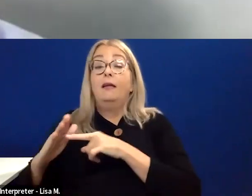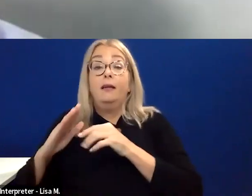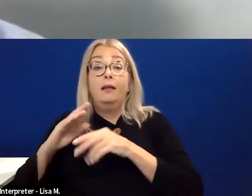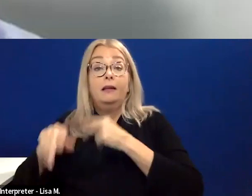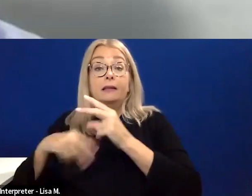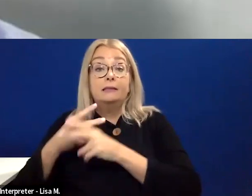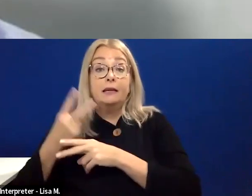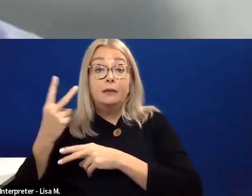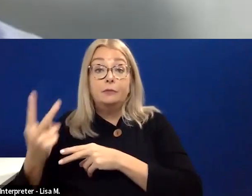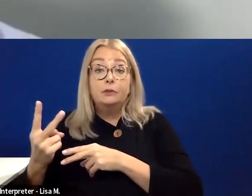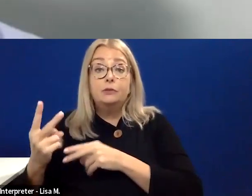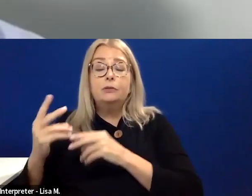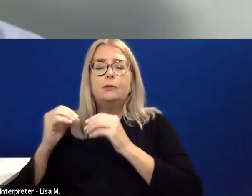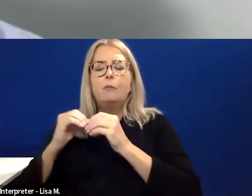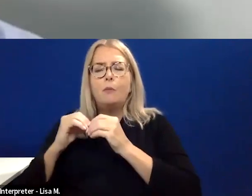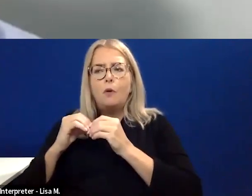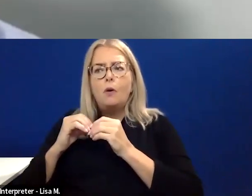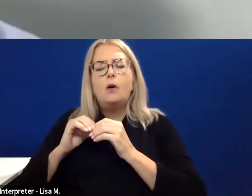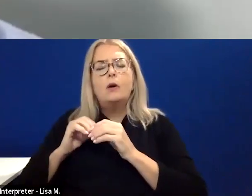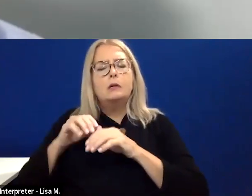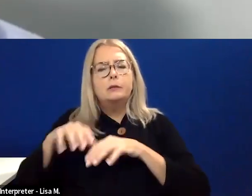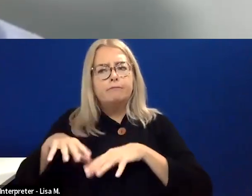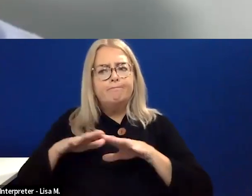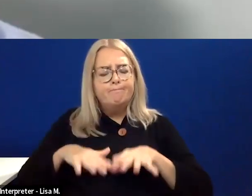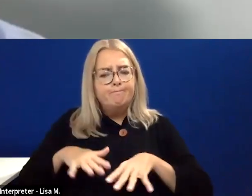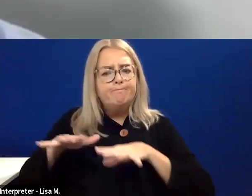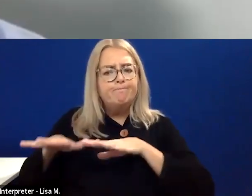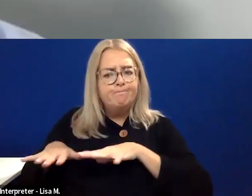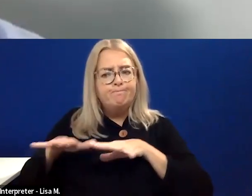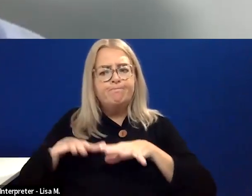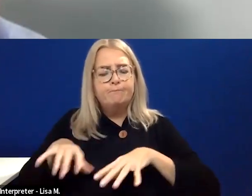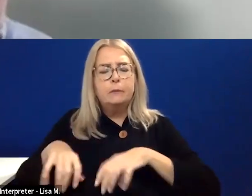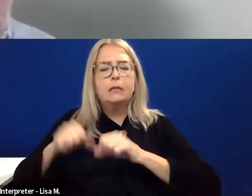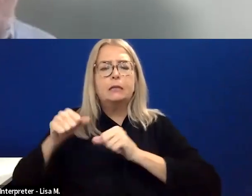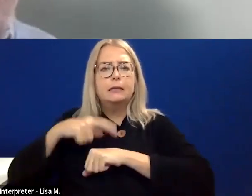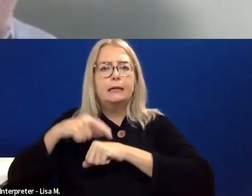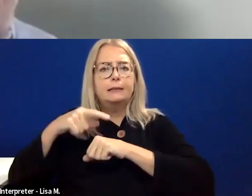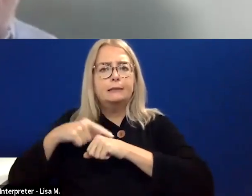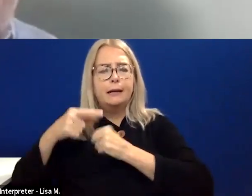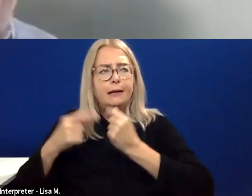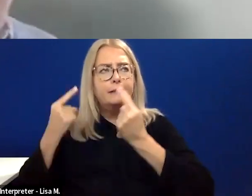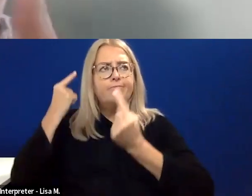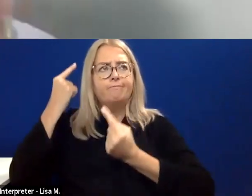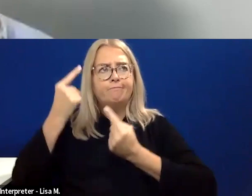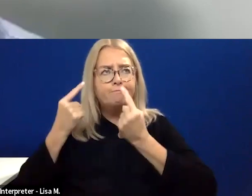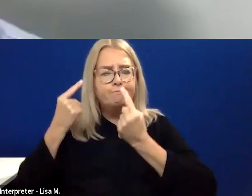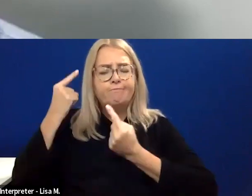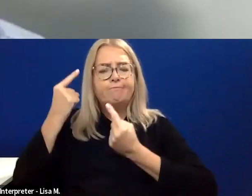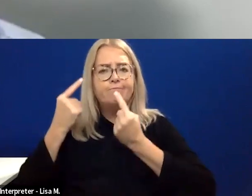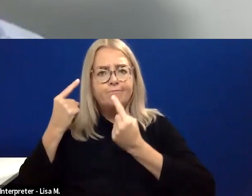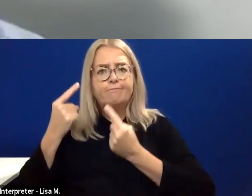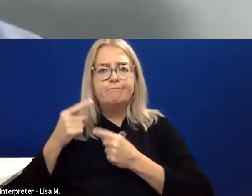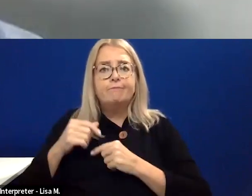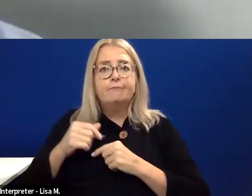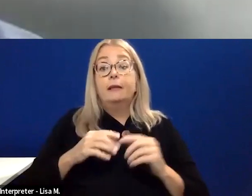much more thoughtful you consider alternatives and so forth and it's toward that end of the continuum